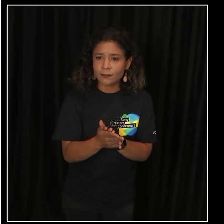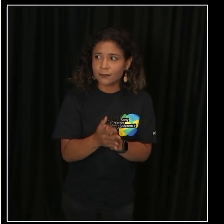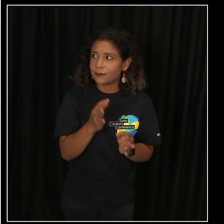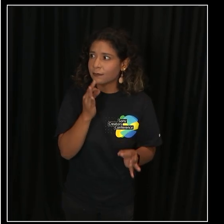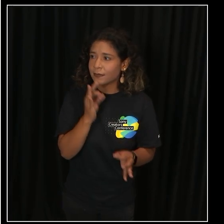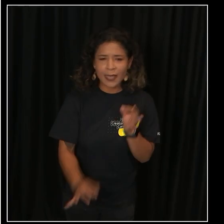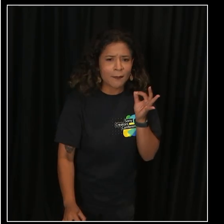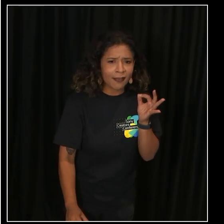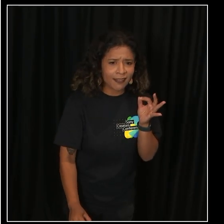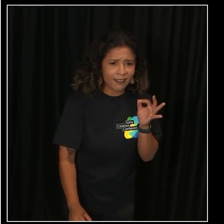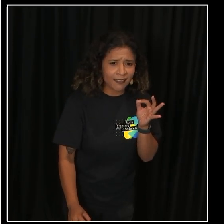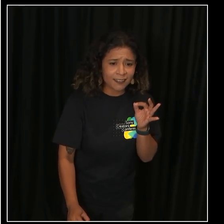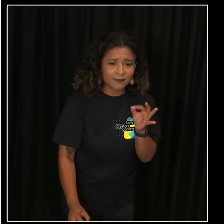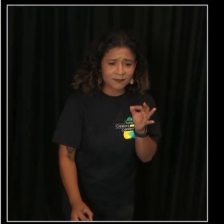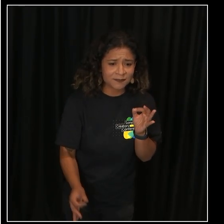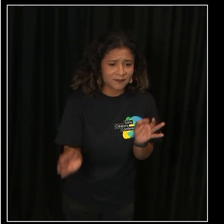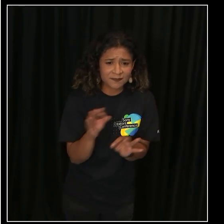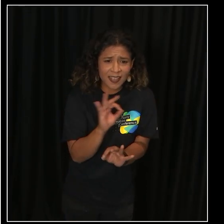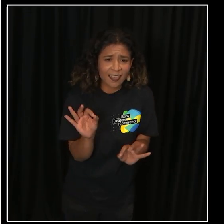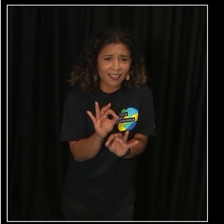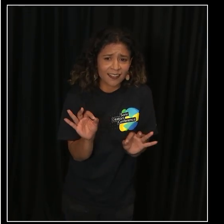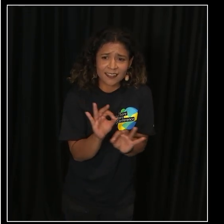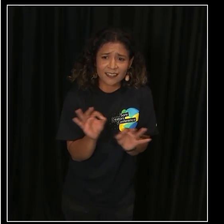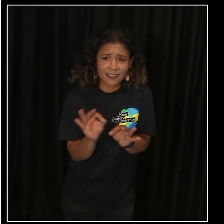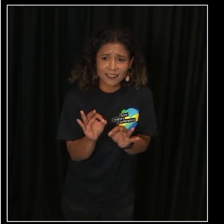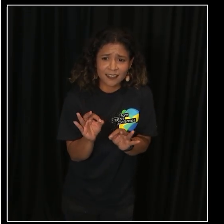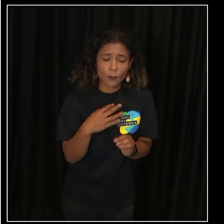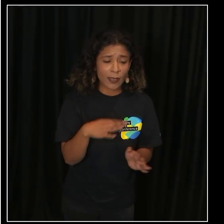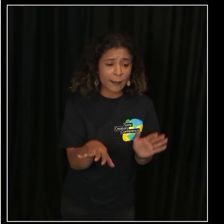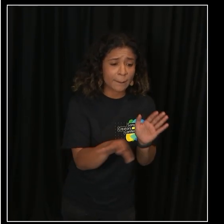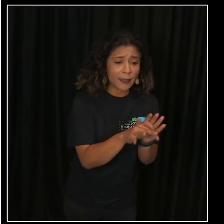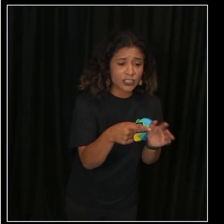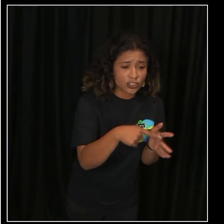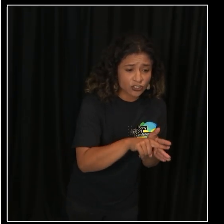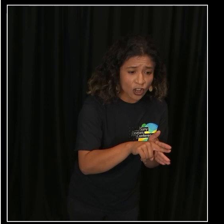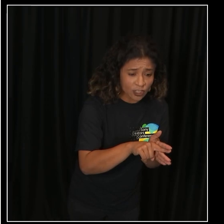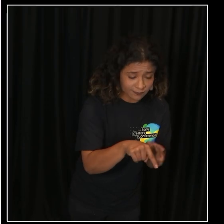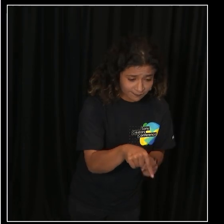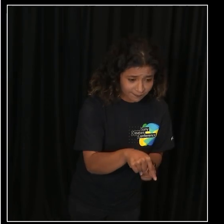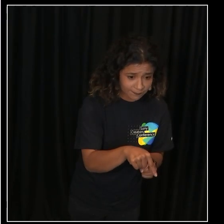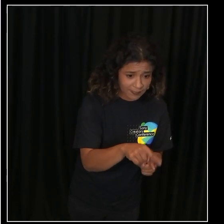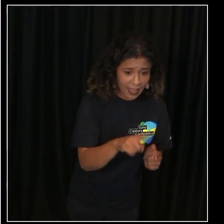You you pick your starting value, you iterate forward, and it quite literally boils down to only